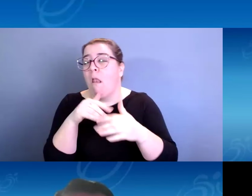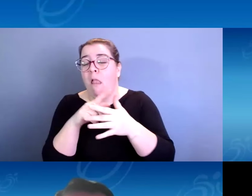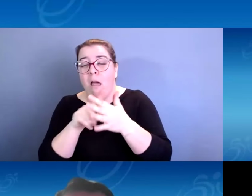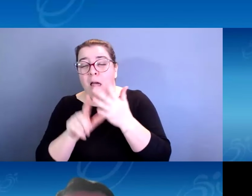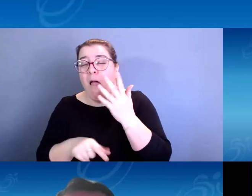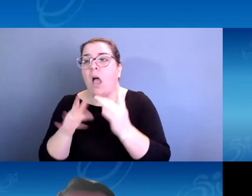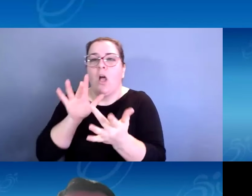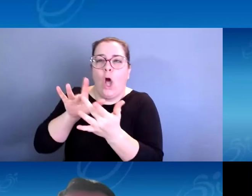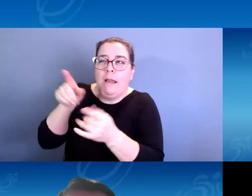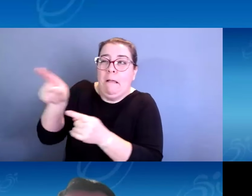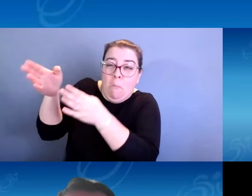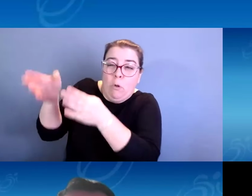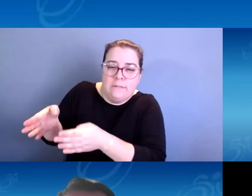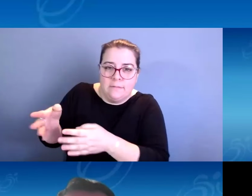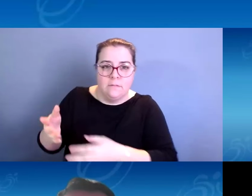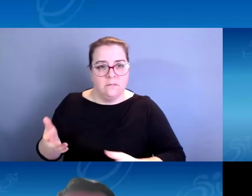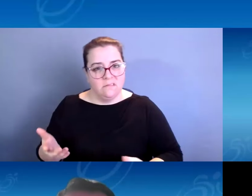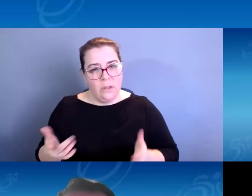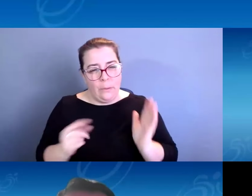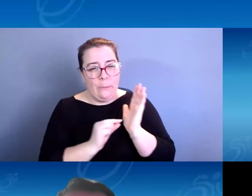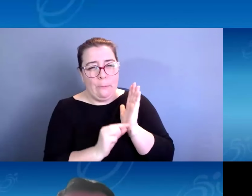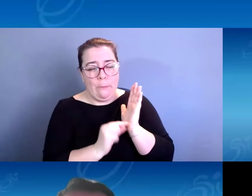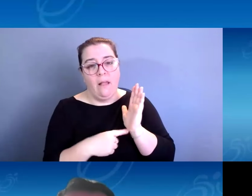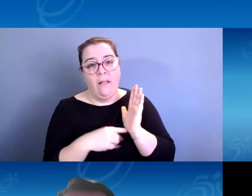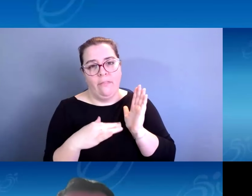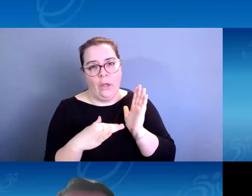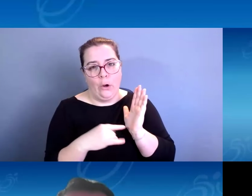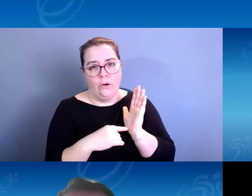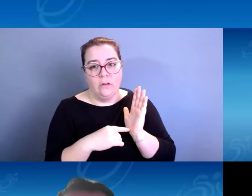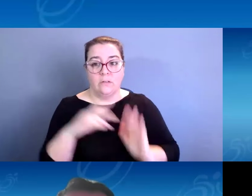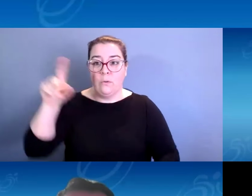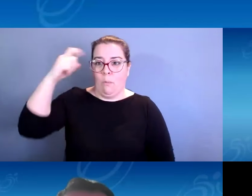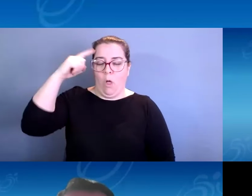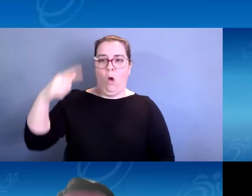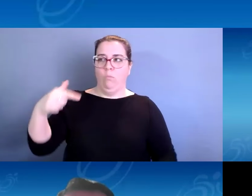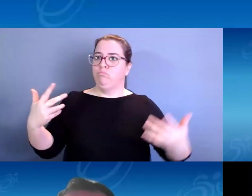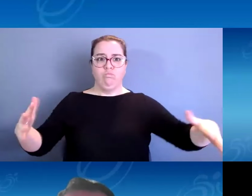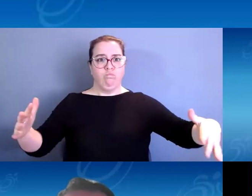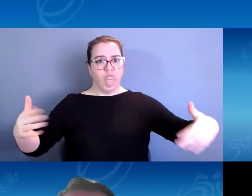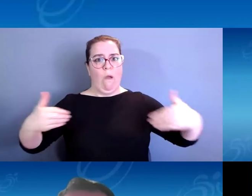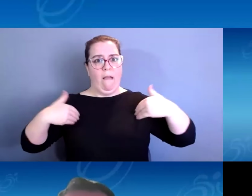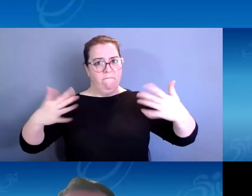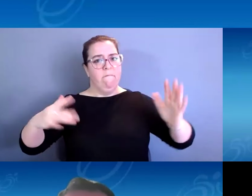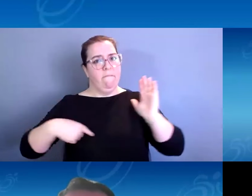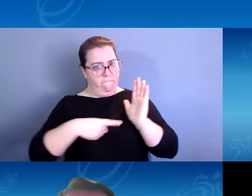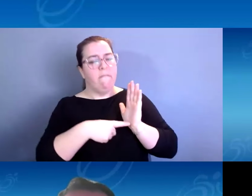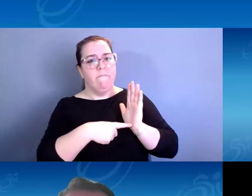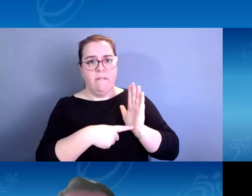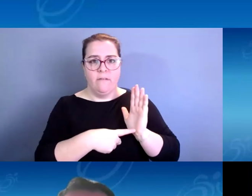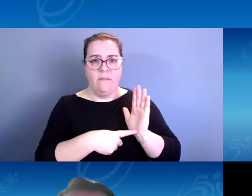Right. And so the fine print says that. So the employer is actually going to say, well, we do it already. Except that I mean, I agree with Lisa.